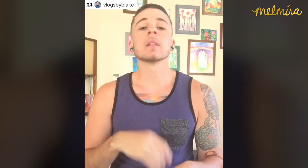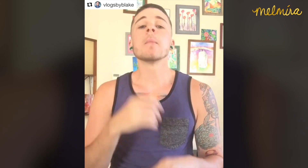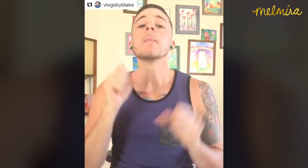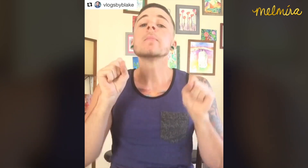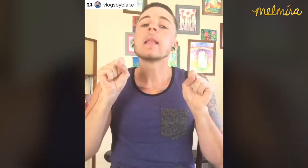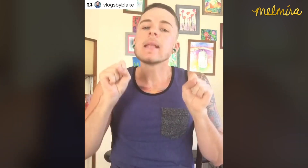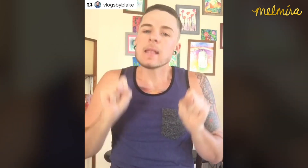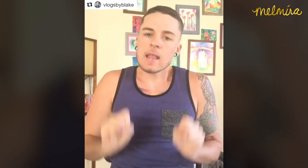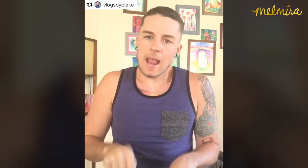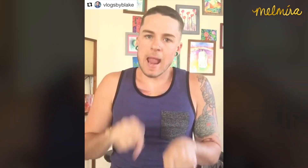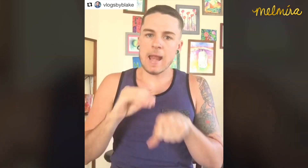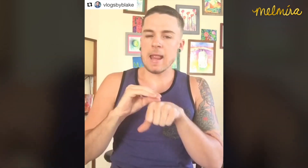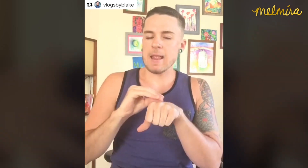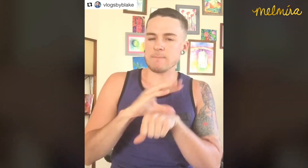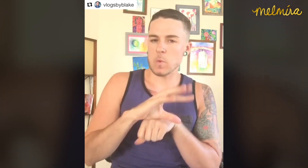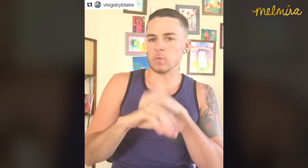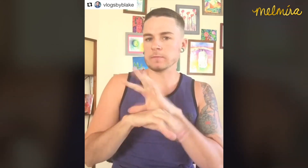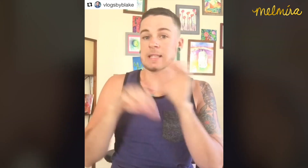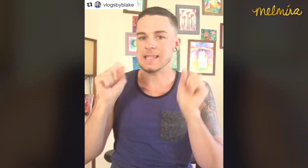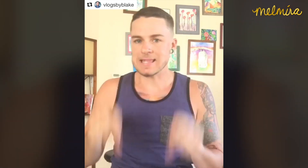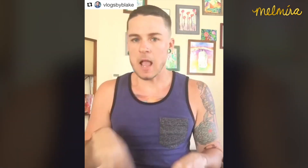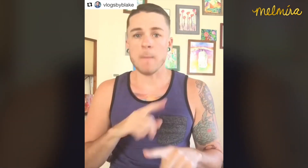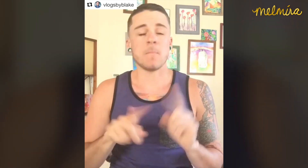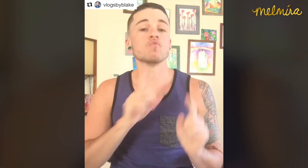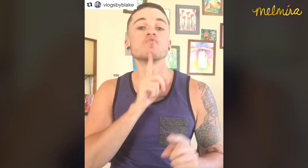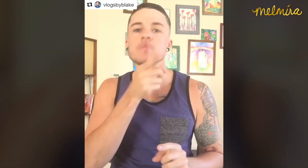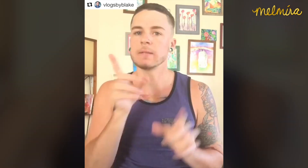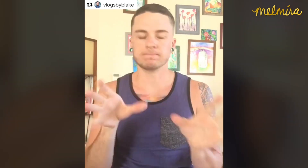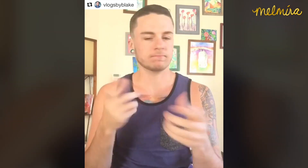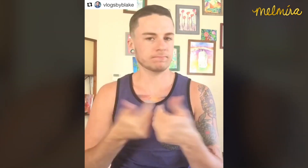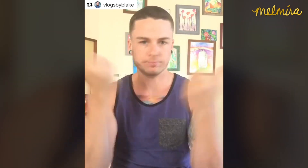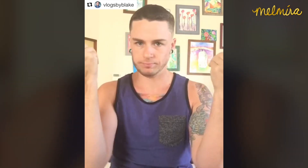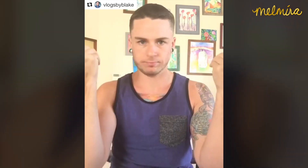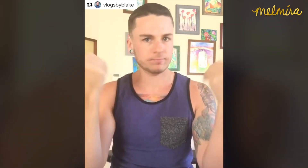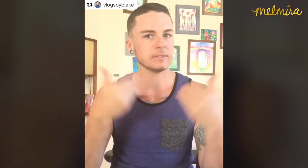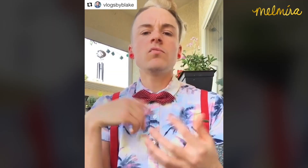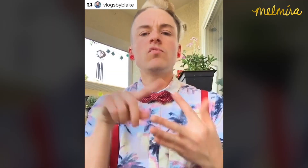They CAN influence each other, but they're really separate things...